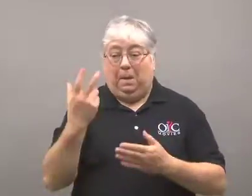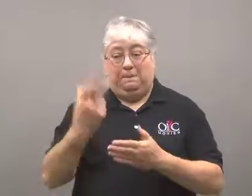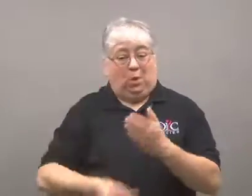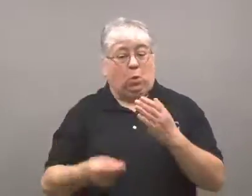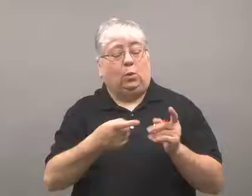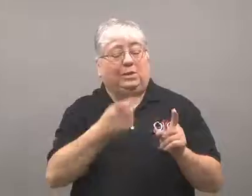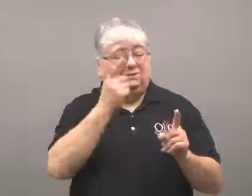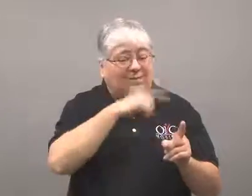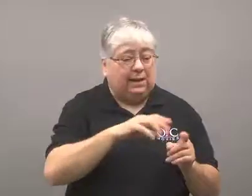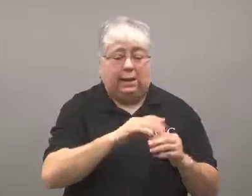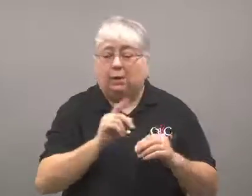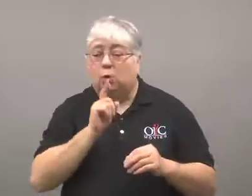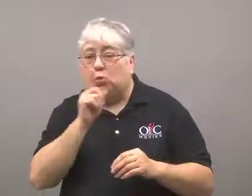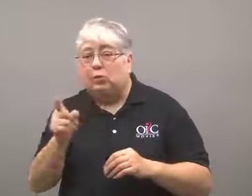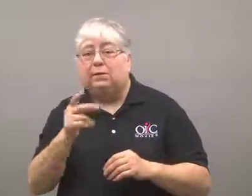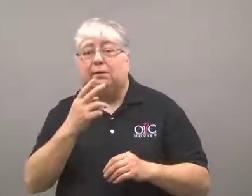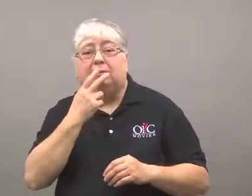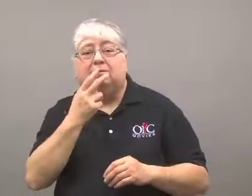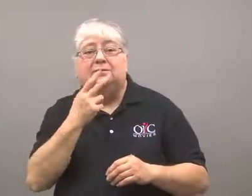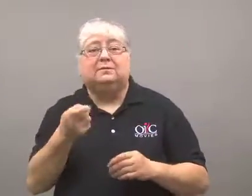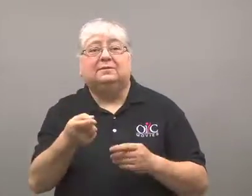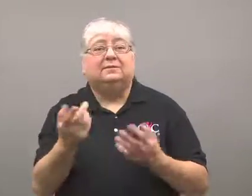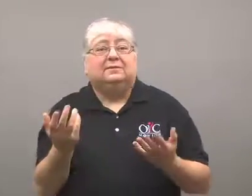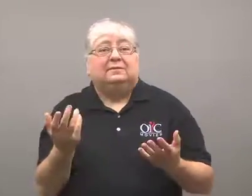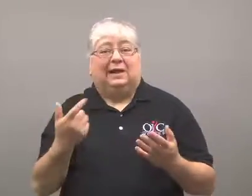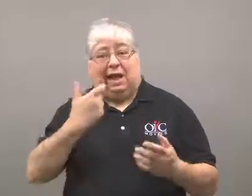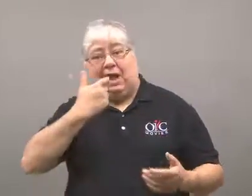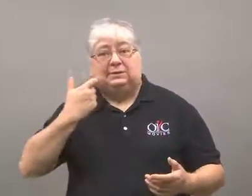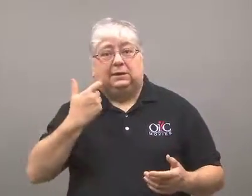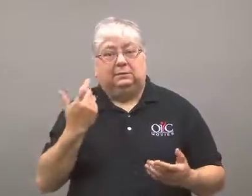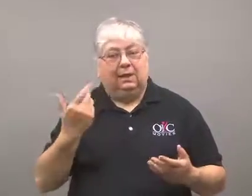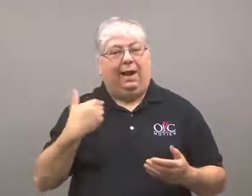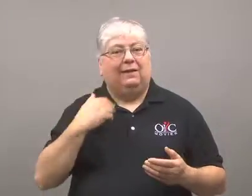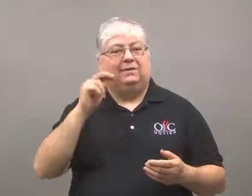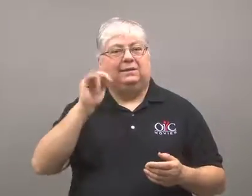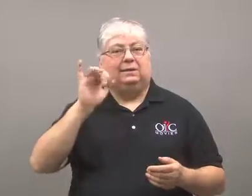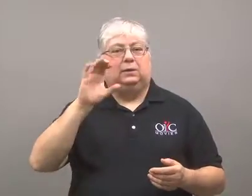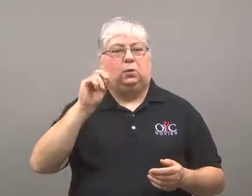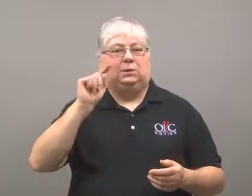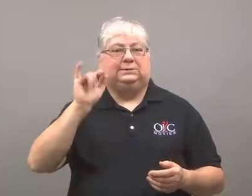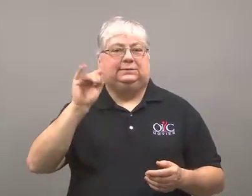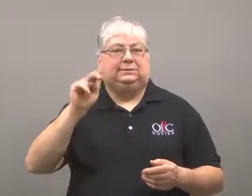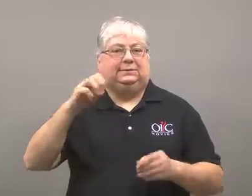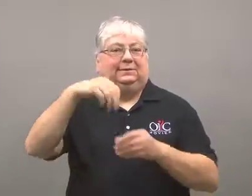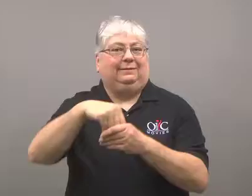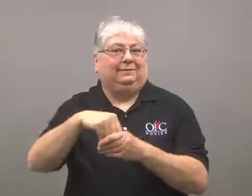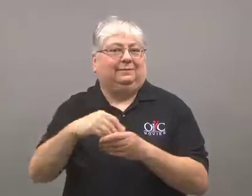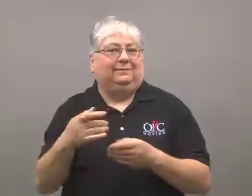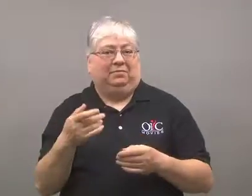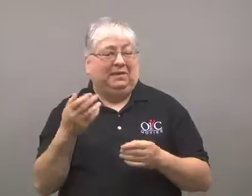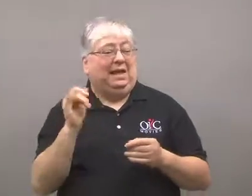Both e-cigarettes and regular ones have nicotine, which is highly addictive.